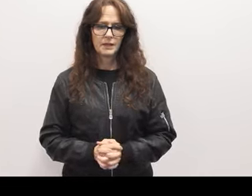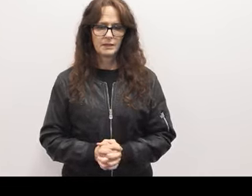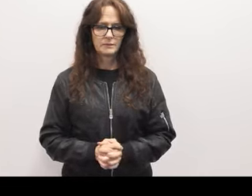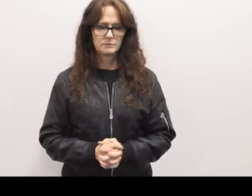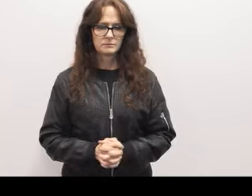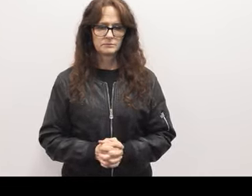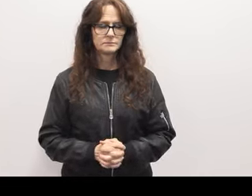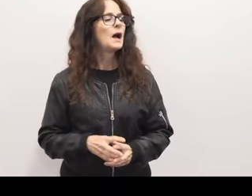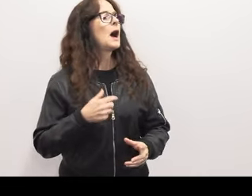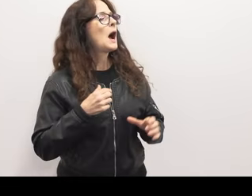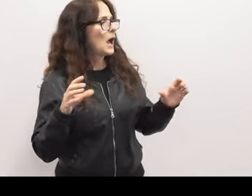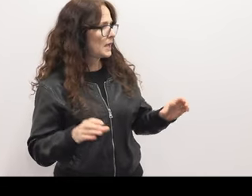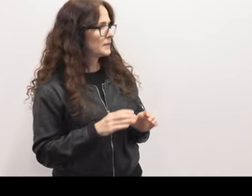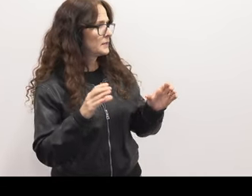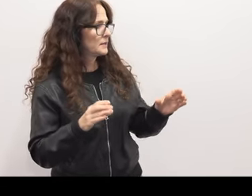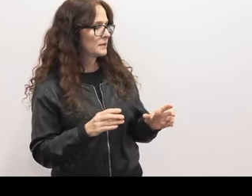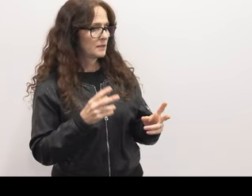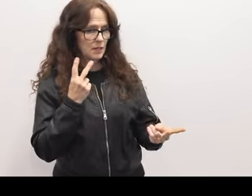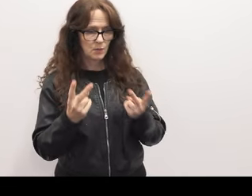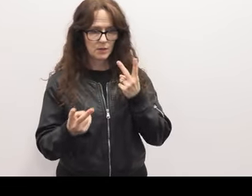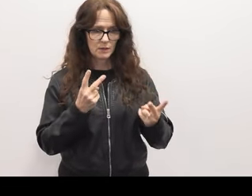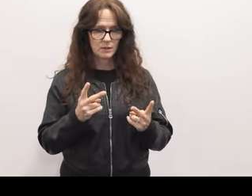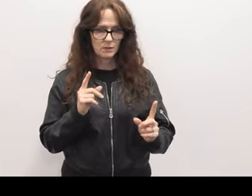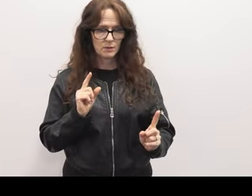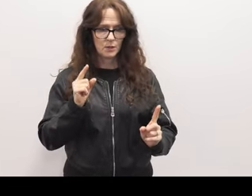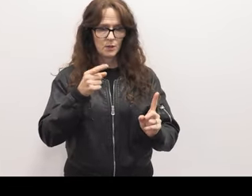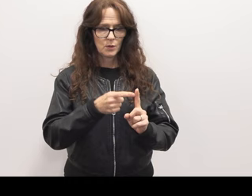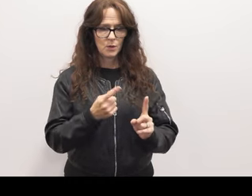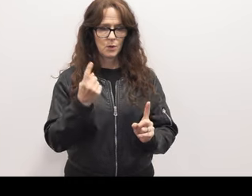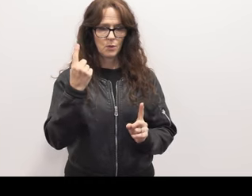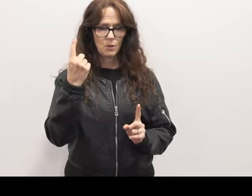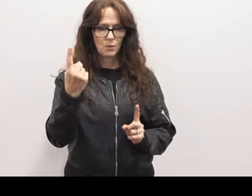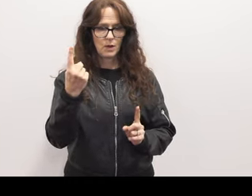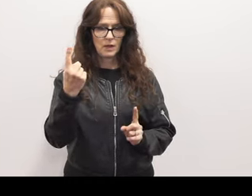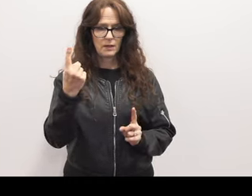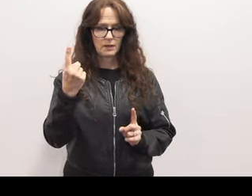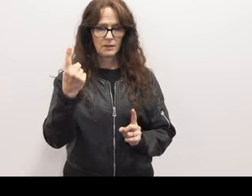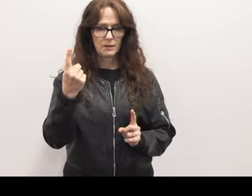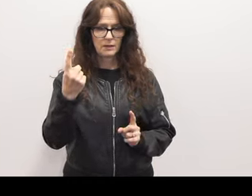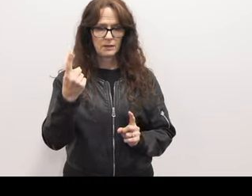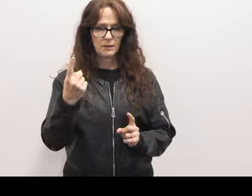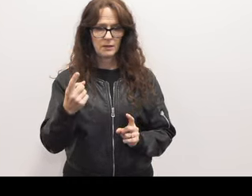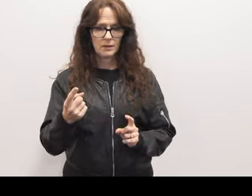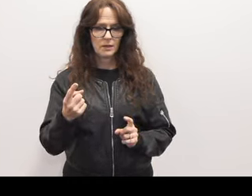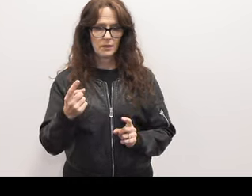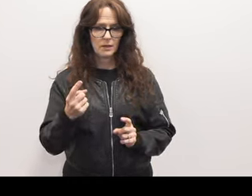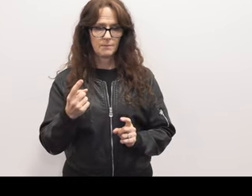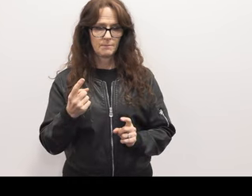[Maria Lopez] I did because I was looking at goal one with proficiency at grade level in reading.